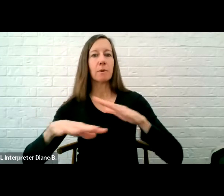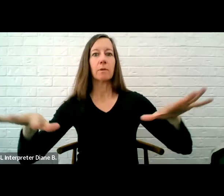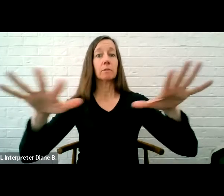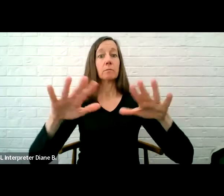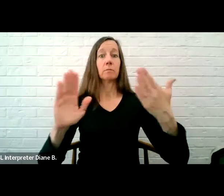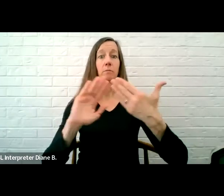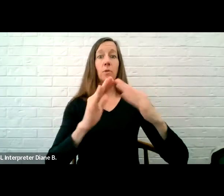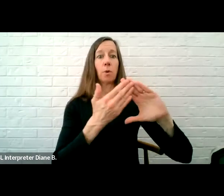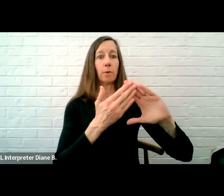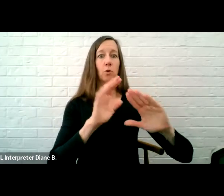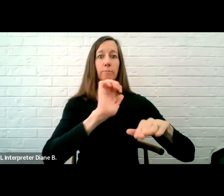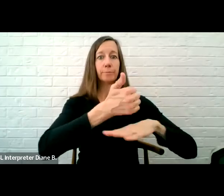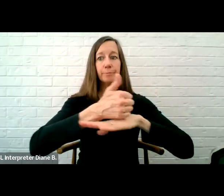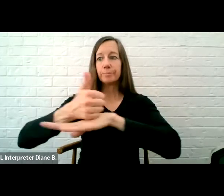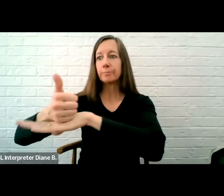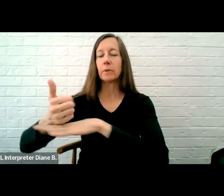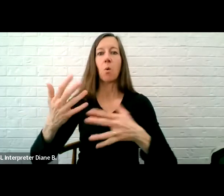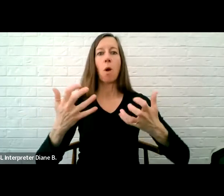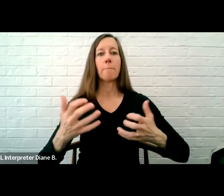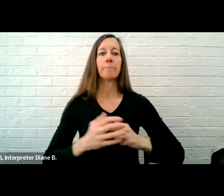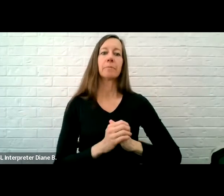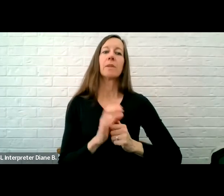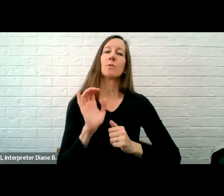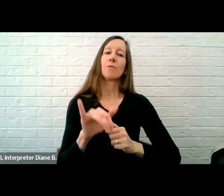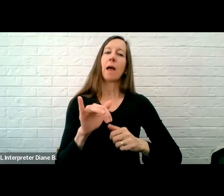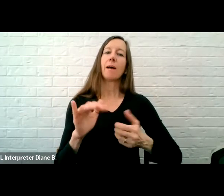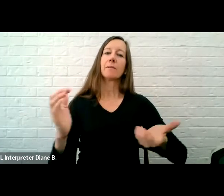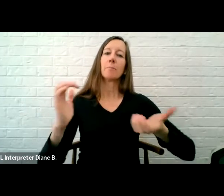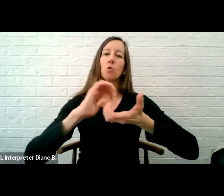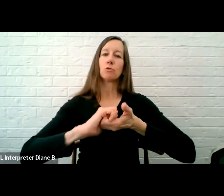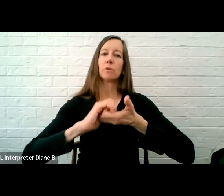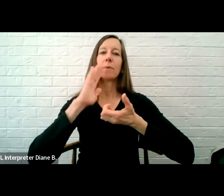provide an opportunity for education, and continued working together to make sure that